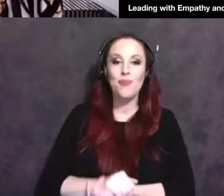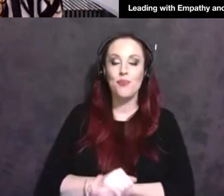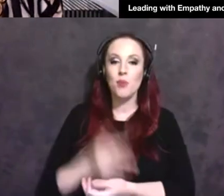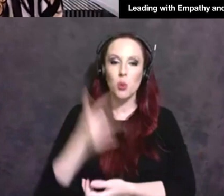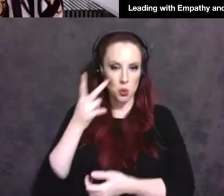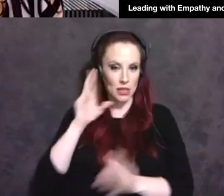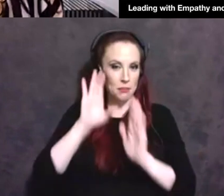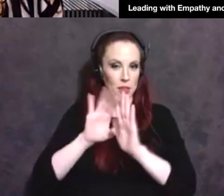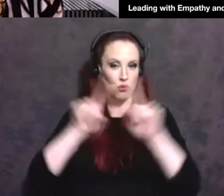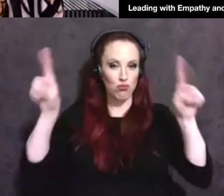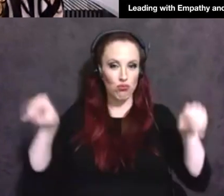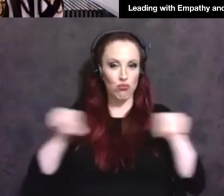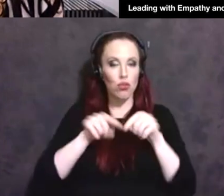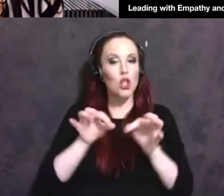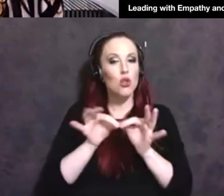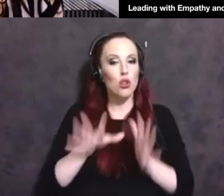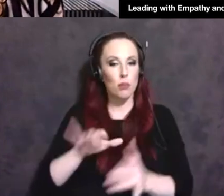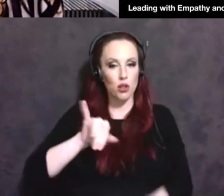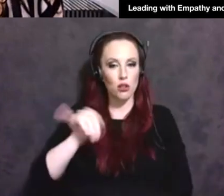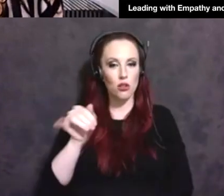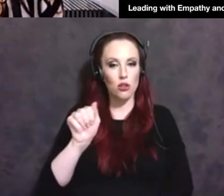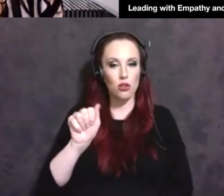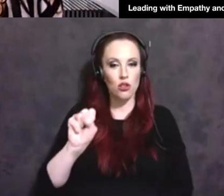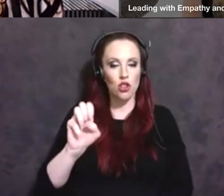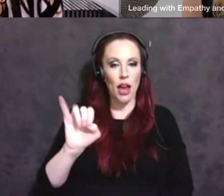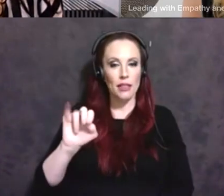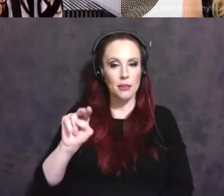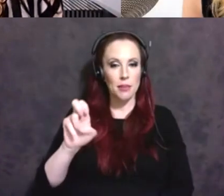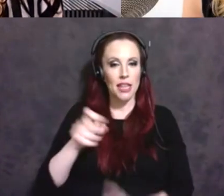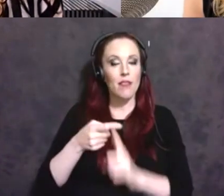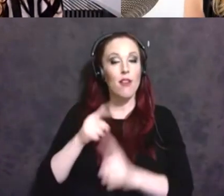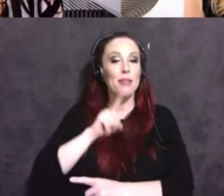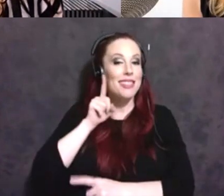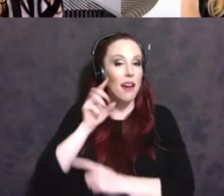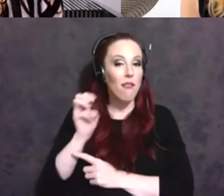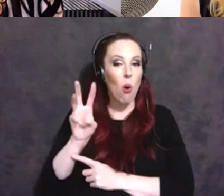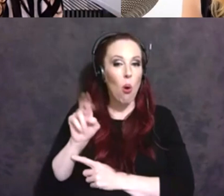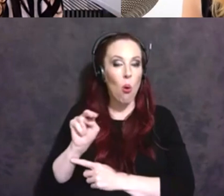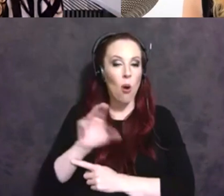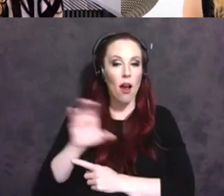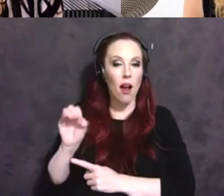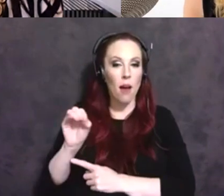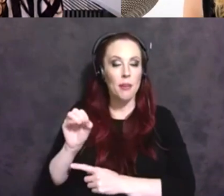that we can take to be better allies and advocates for each other. On screen, we have Jasmine